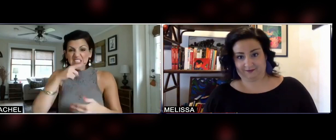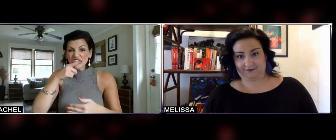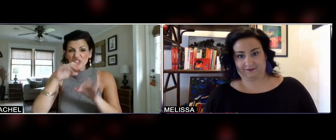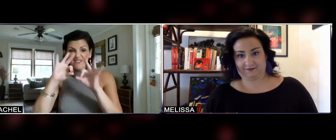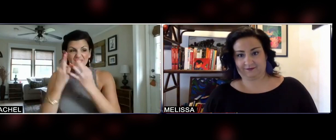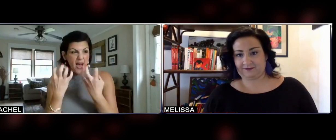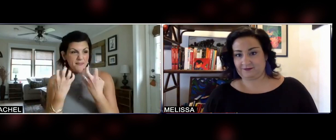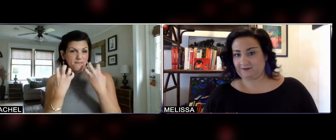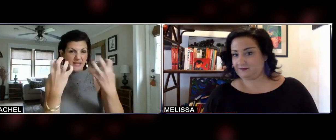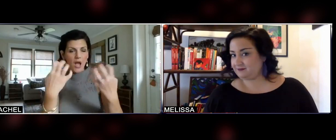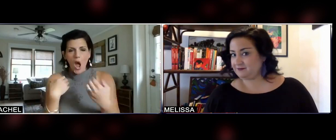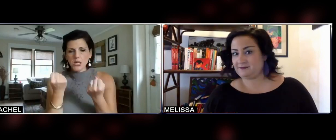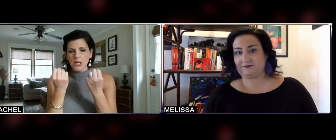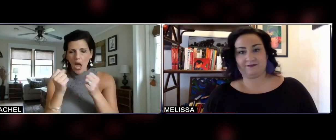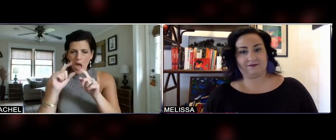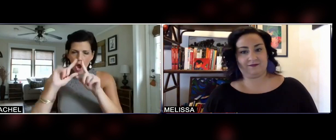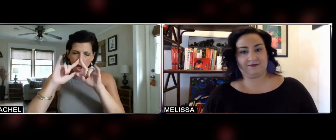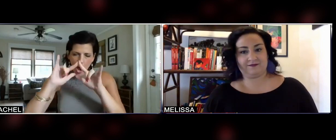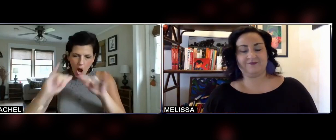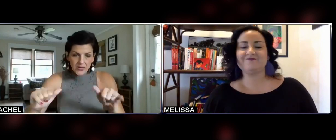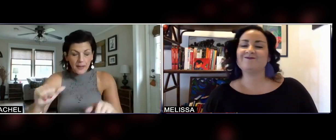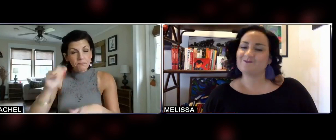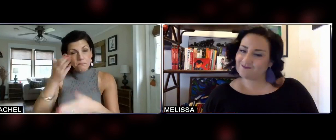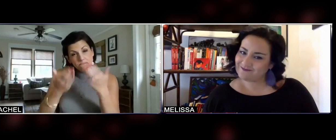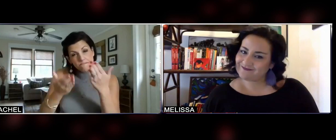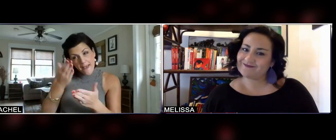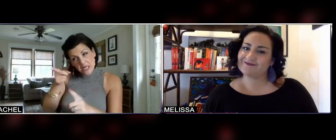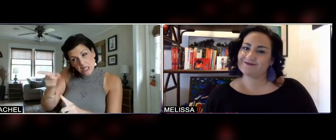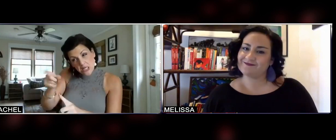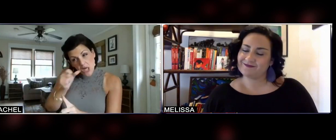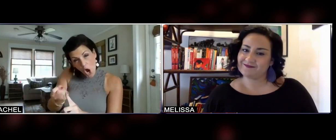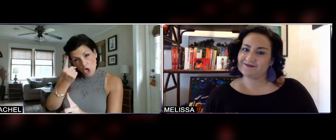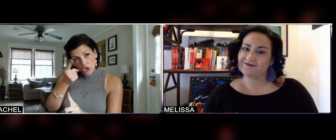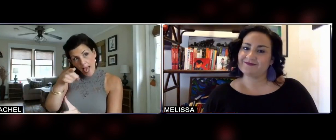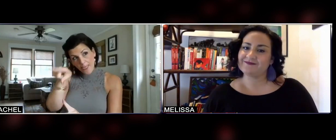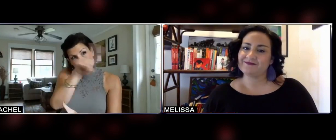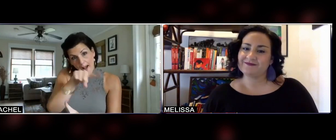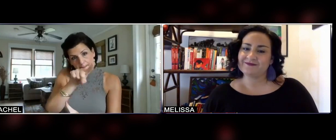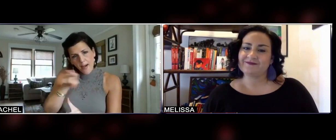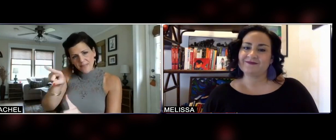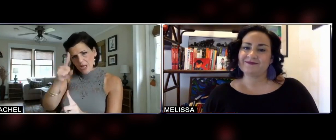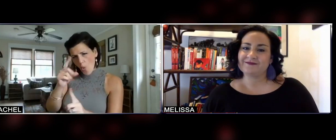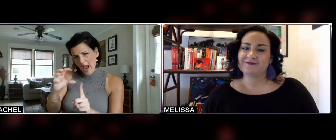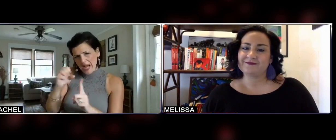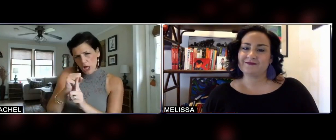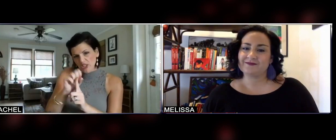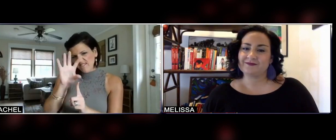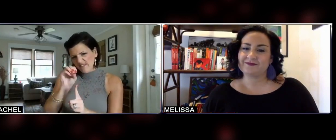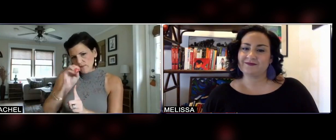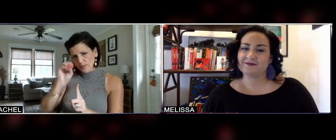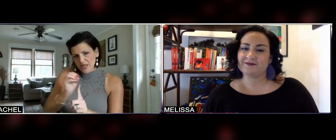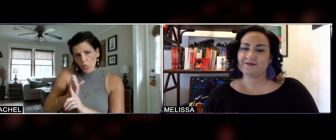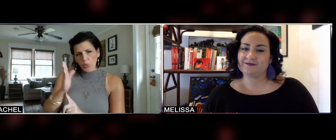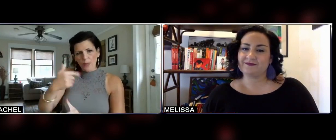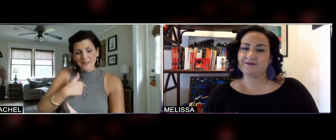even though there are many hearing people in our families, we always sign. Maybe he doesn't understand them, but he can always catch 50% through me